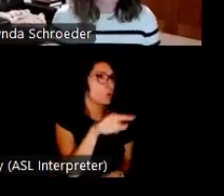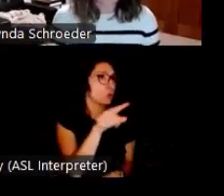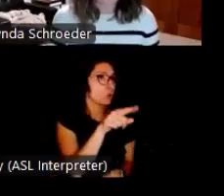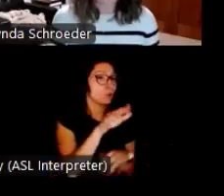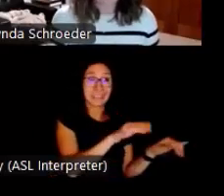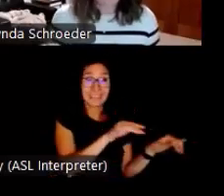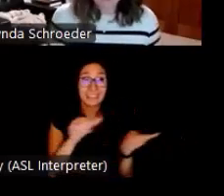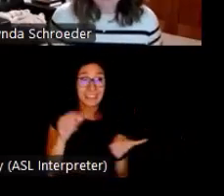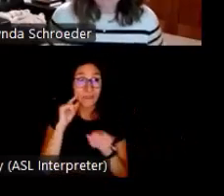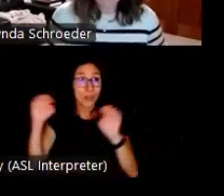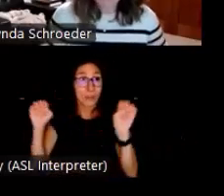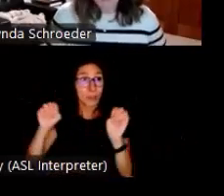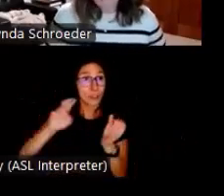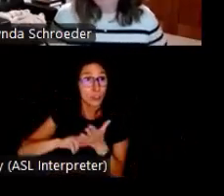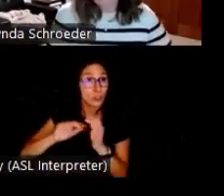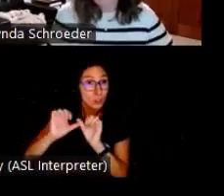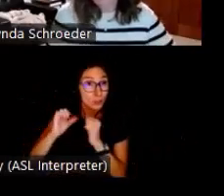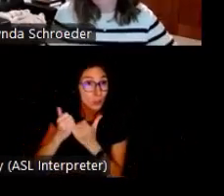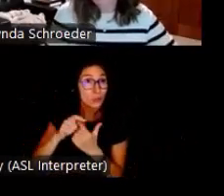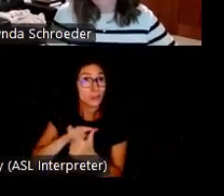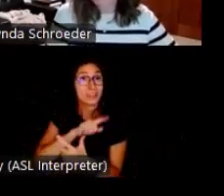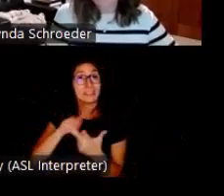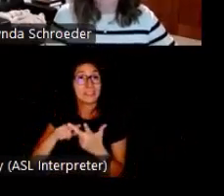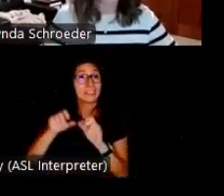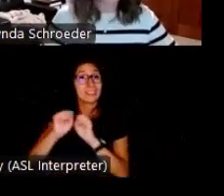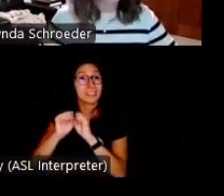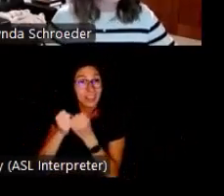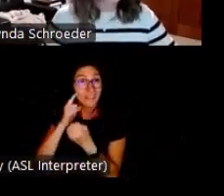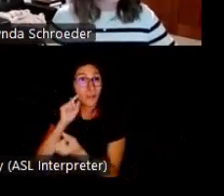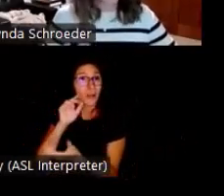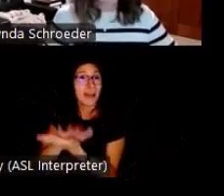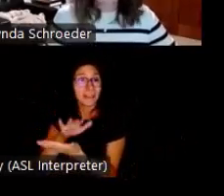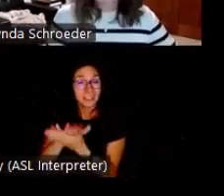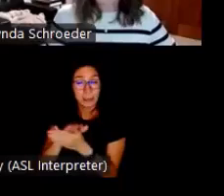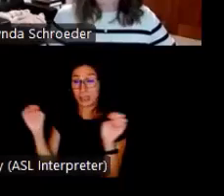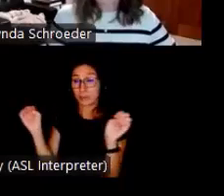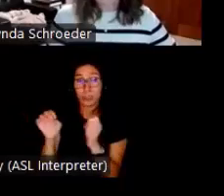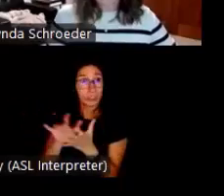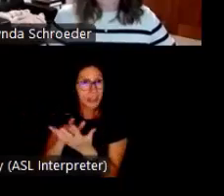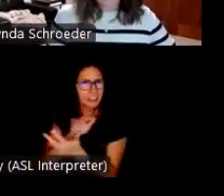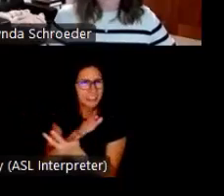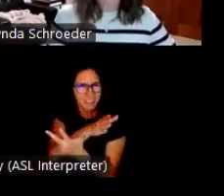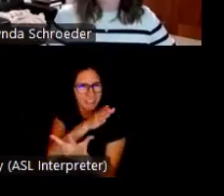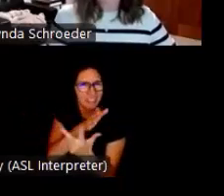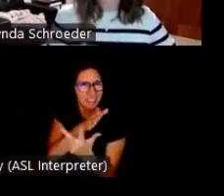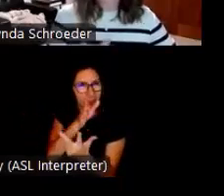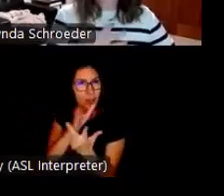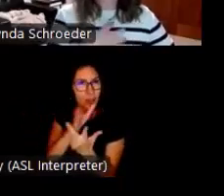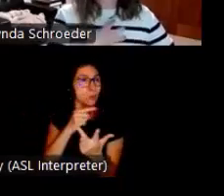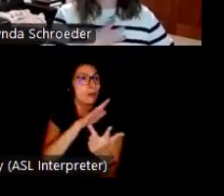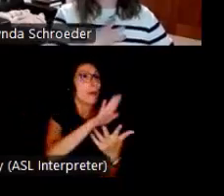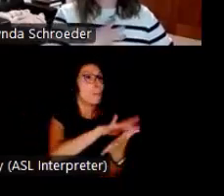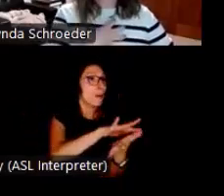the same with the Society for Academic Emergency Medicine. The whole point was to say, we know the findings